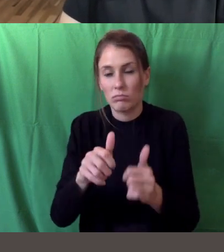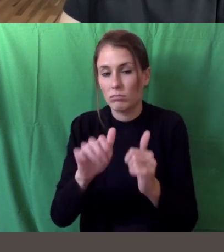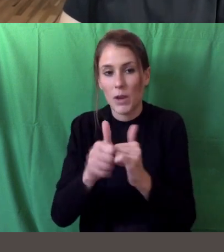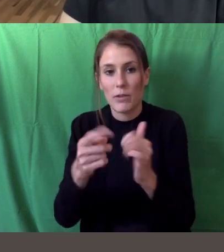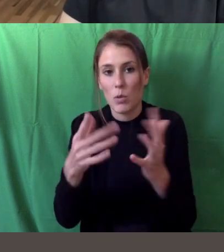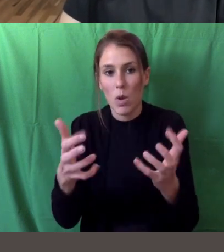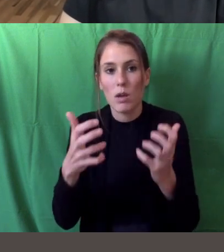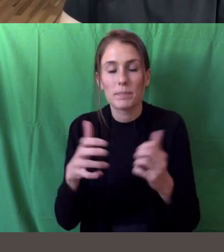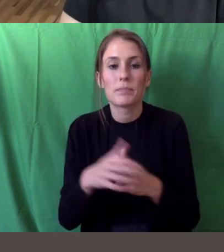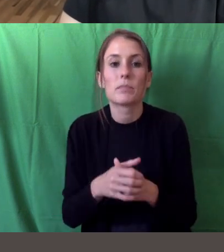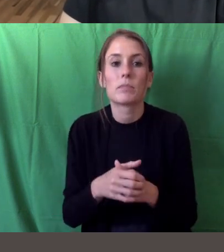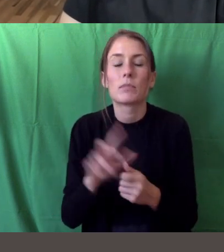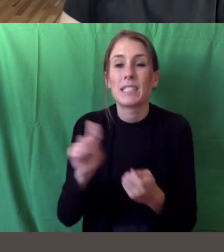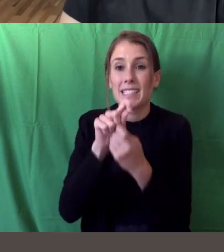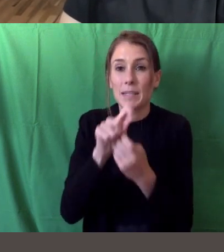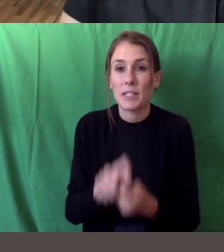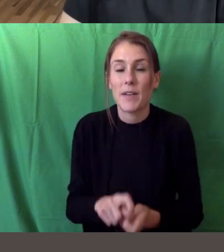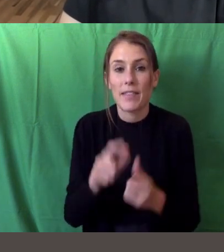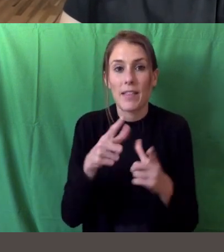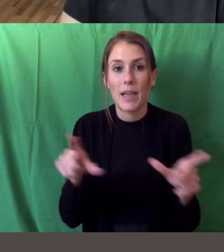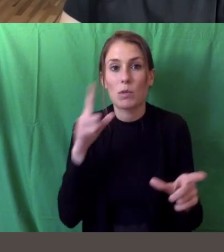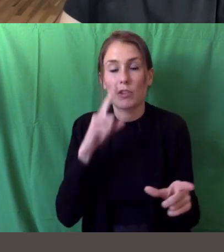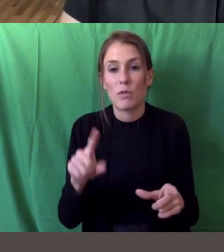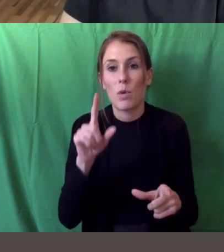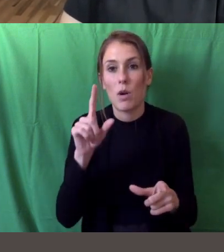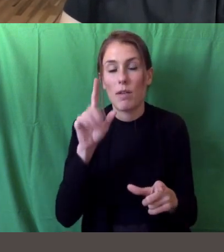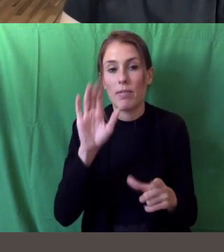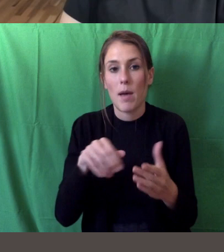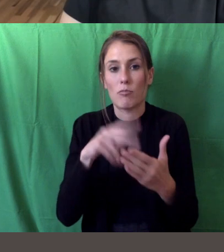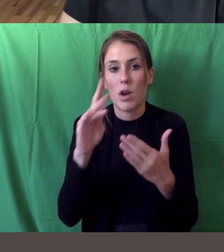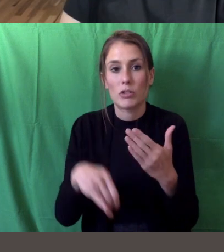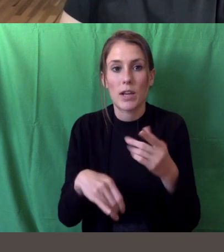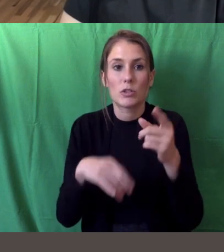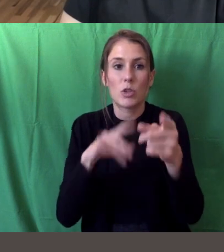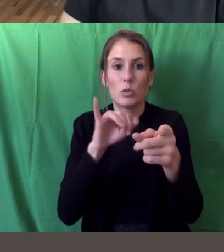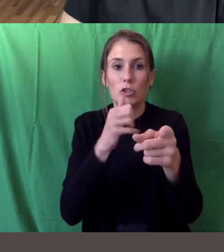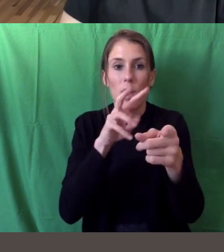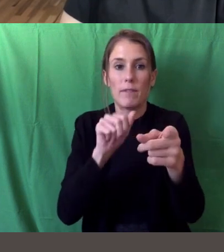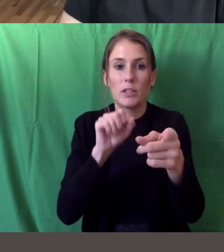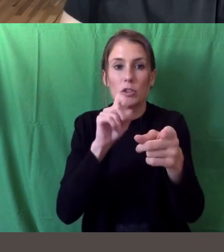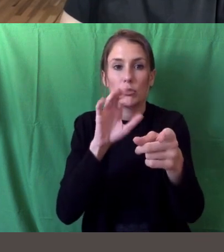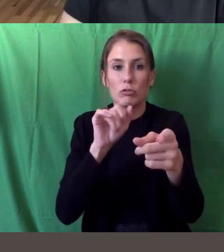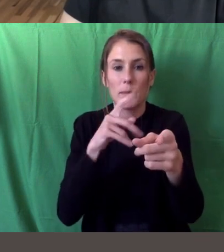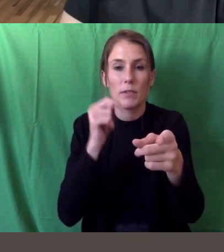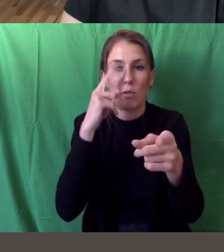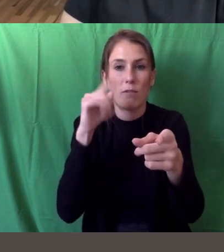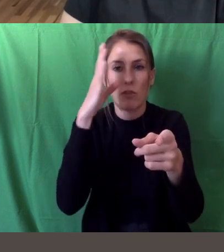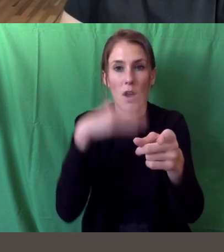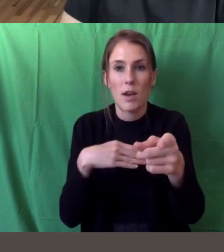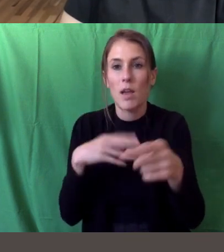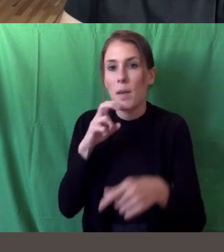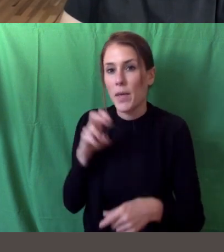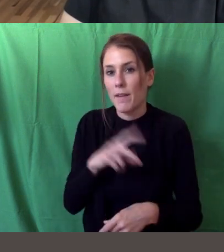It also specifies the languages for our project. So we have JavaScript for our front end and Python for our back end. And we're hosting on container apps.